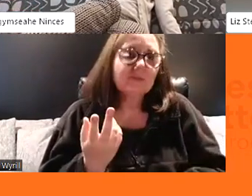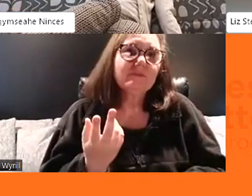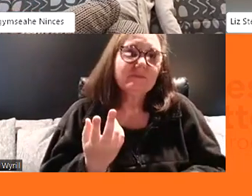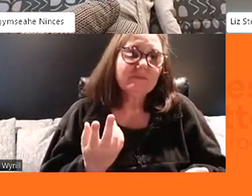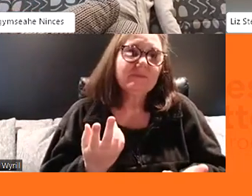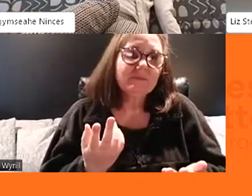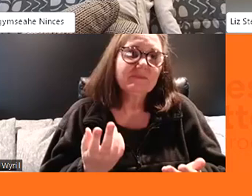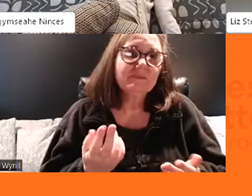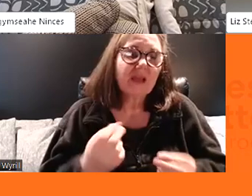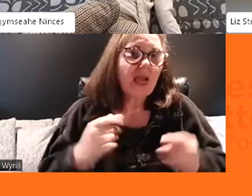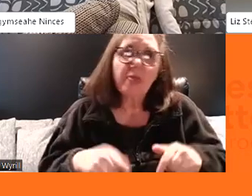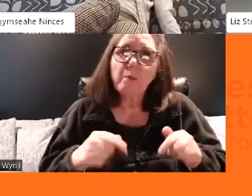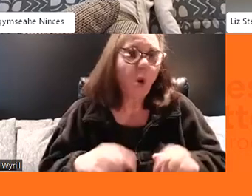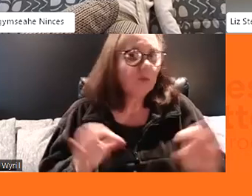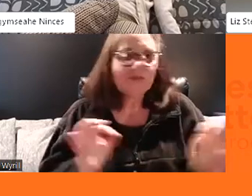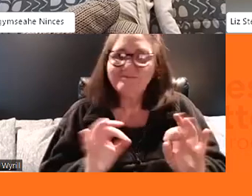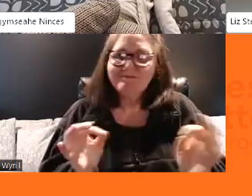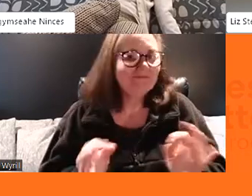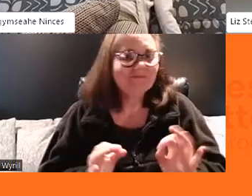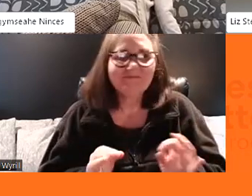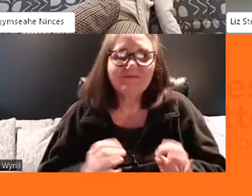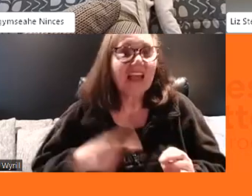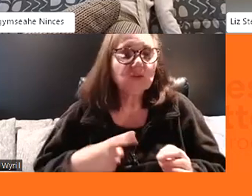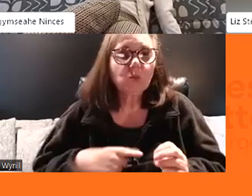learning to speak, but also sign language. But at the moment that's